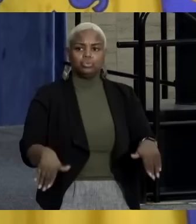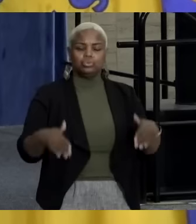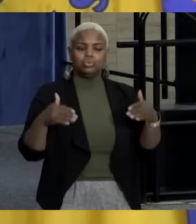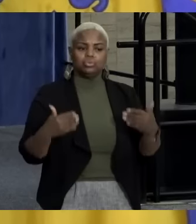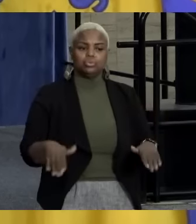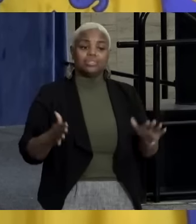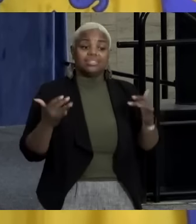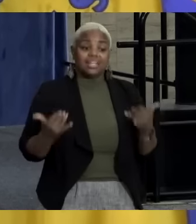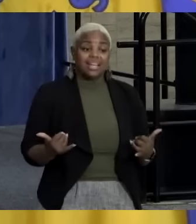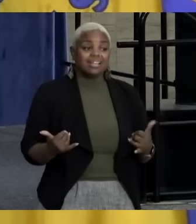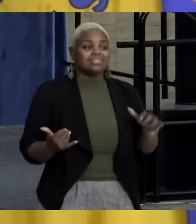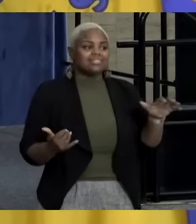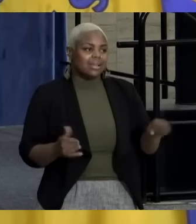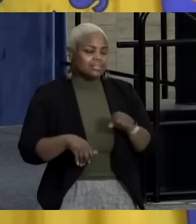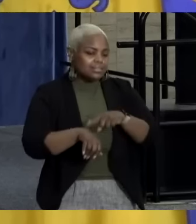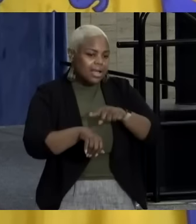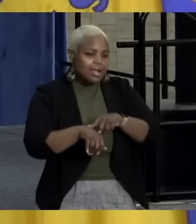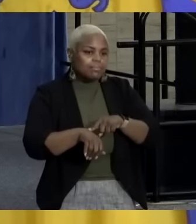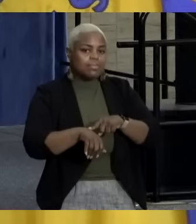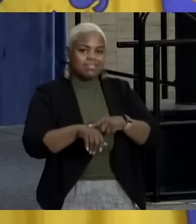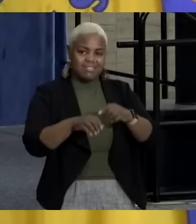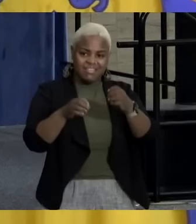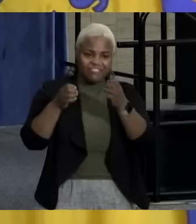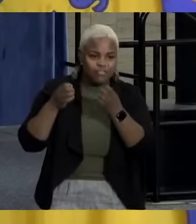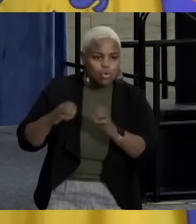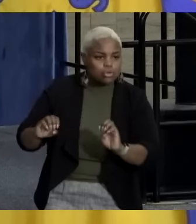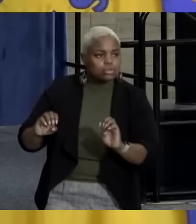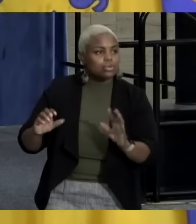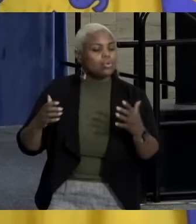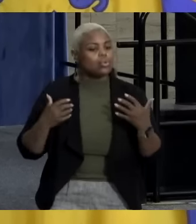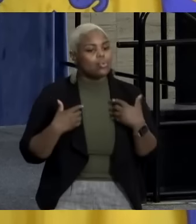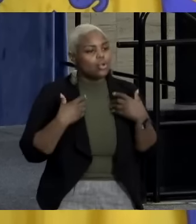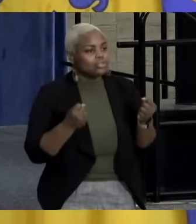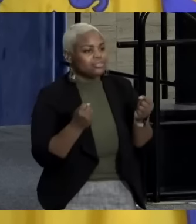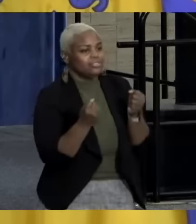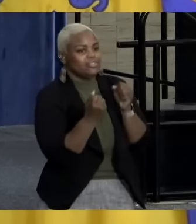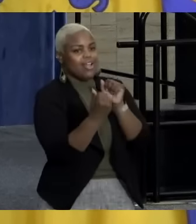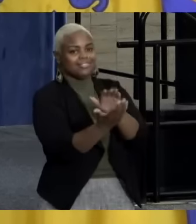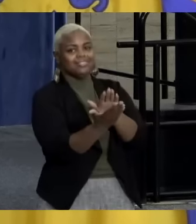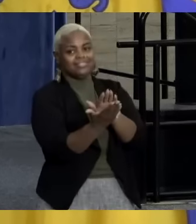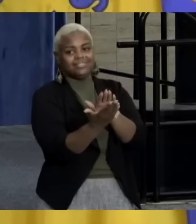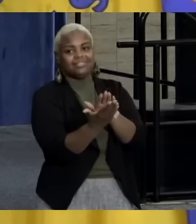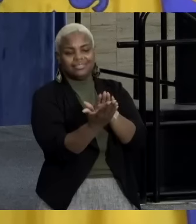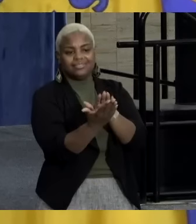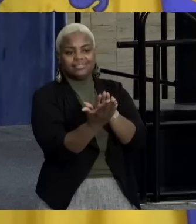and effort and courage, but it's worth it. We must encourage ourselves and others to be